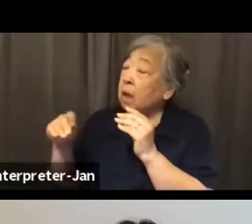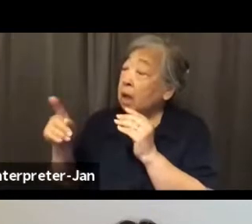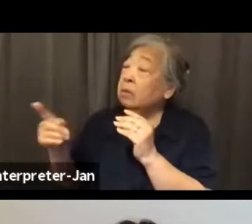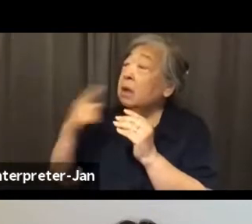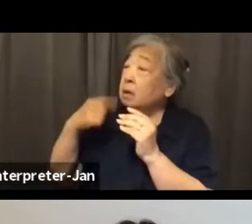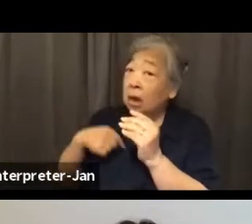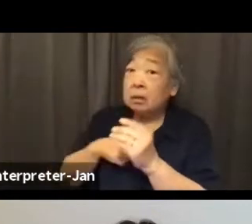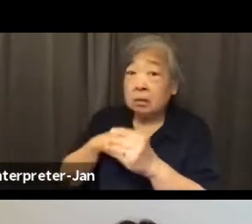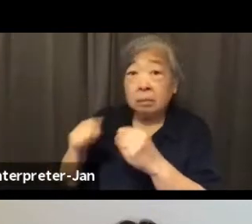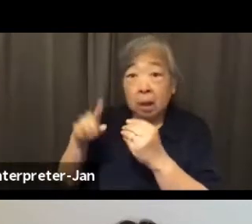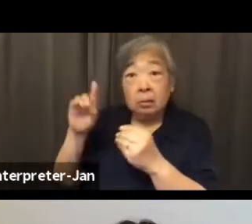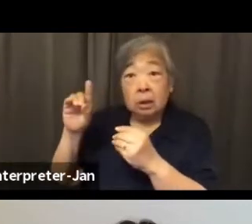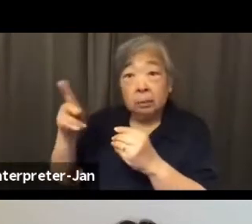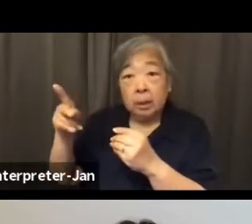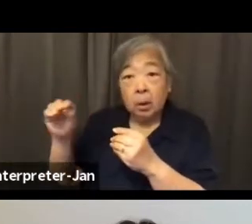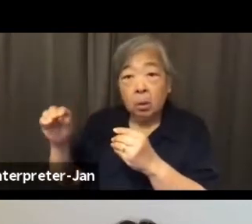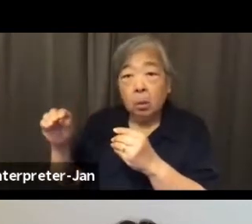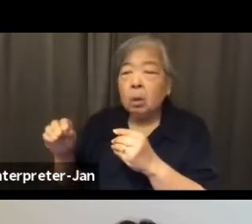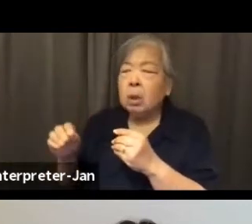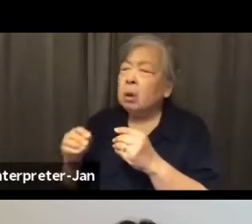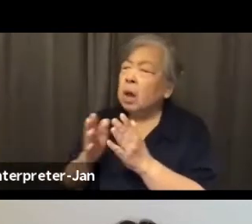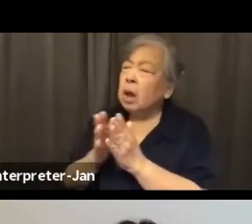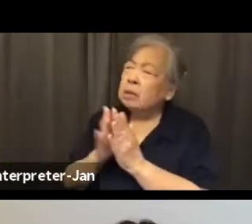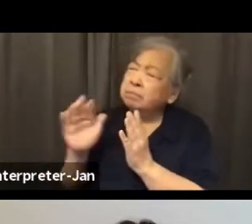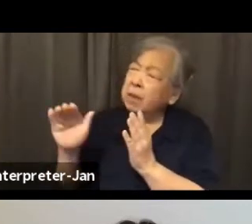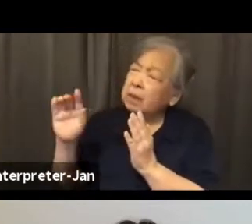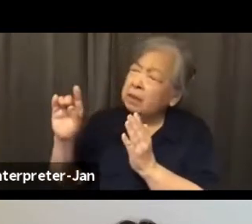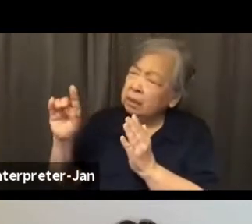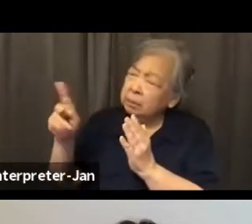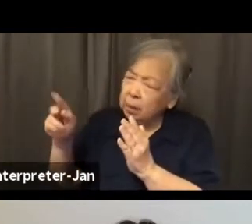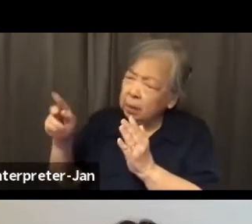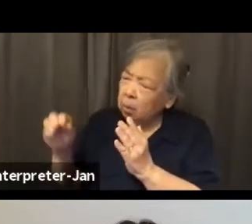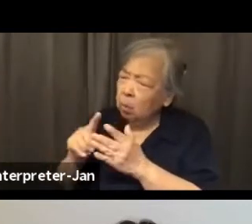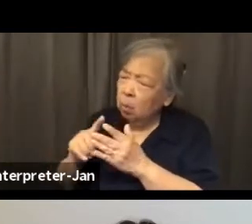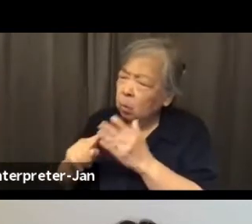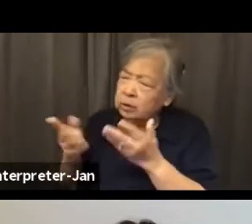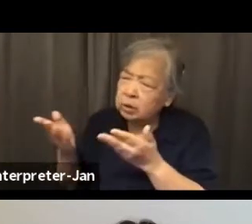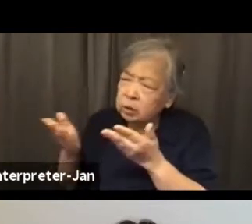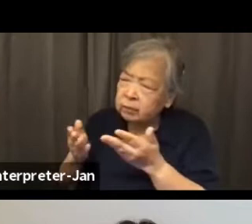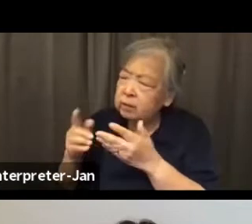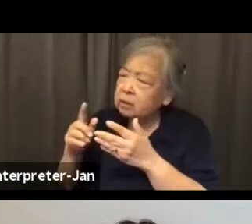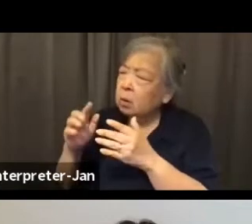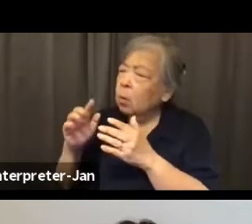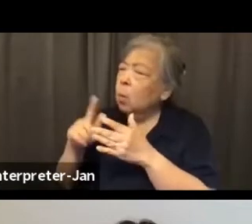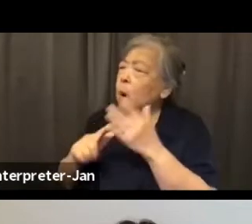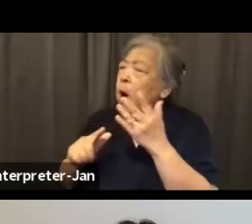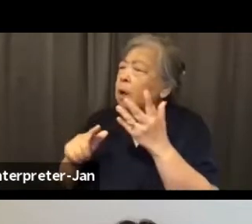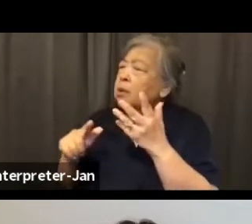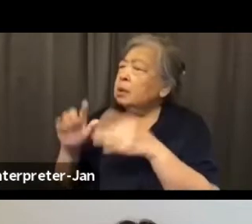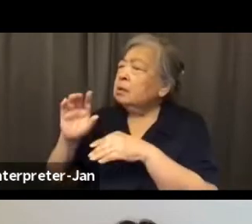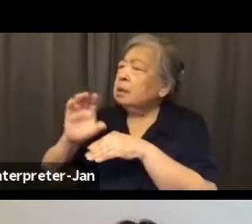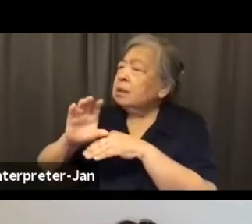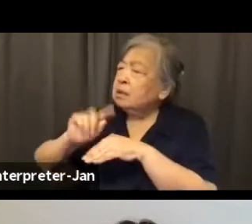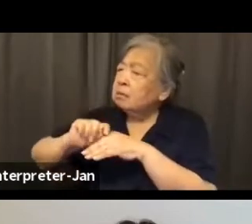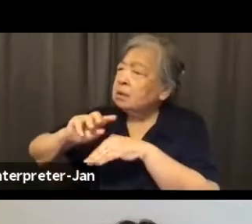We also ask what types of services or consulting can the DPO provide for students with disabilities.